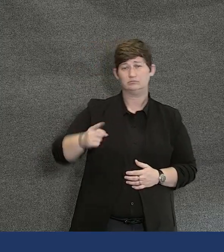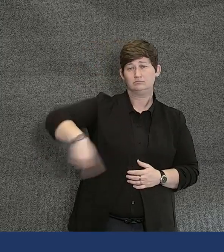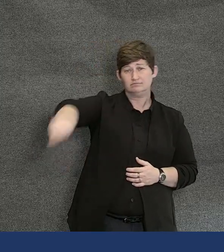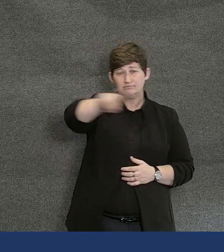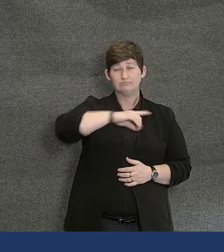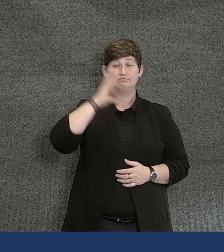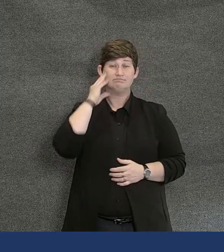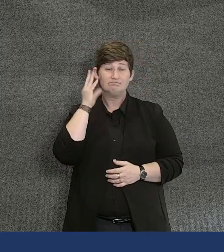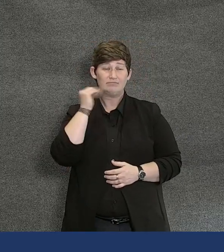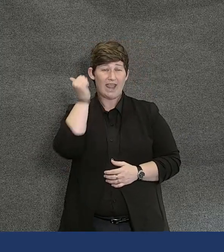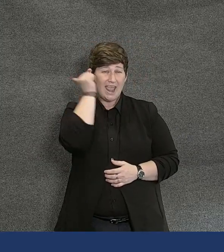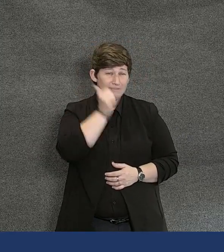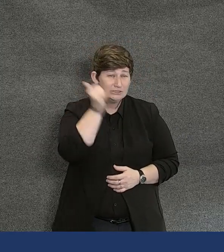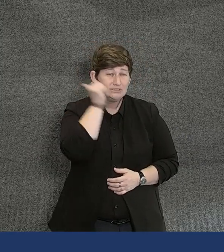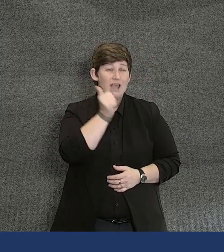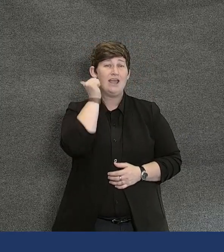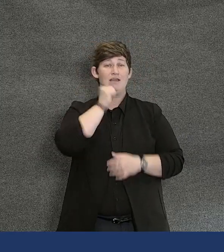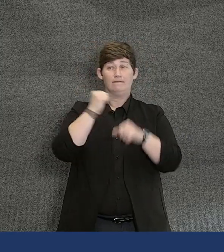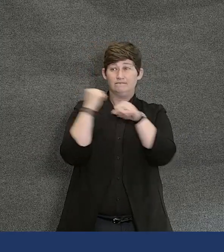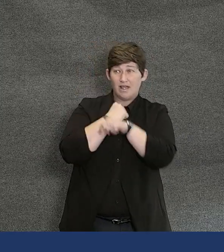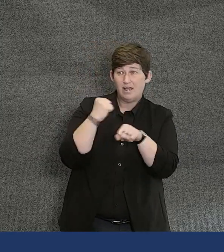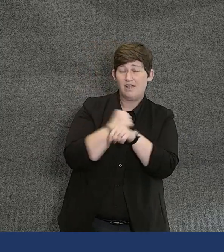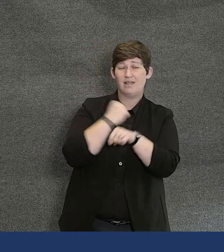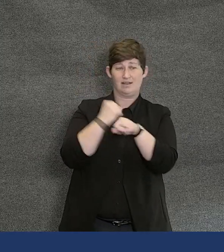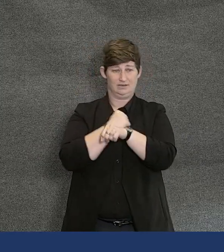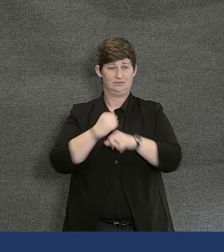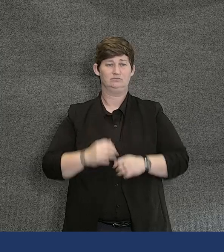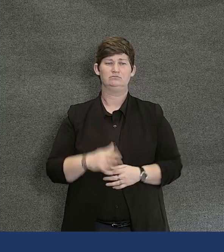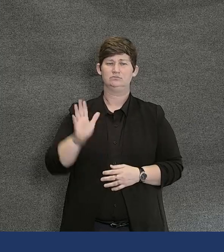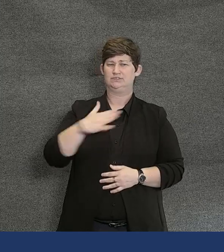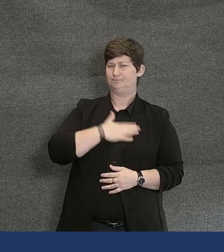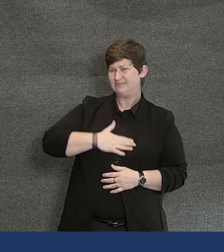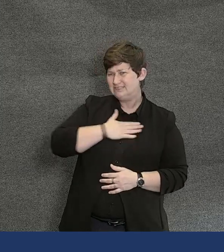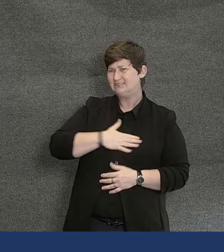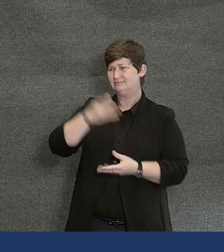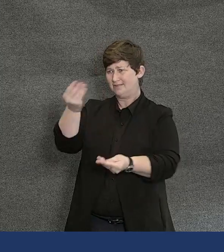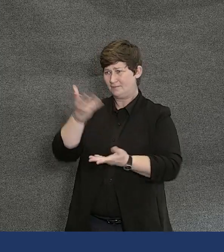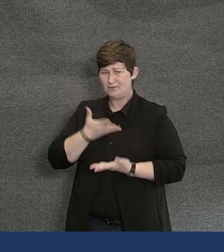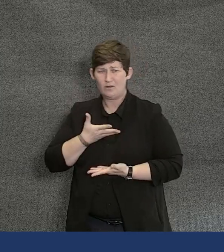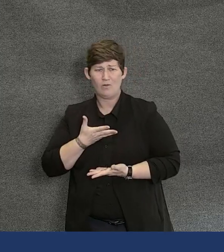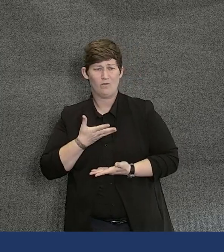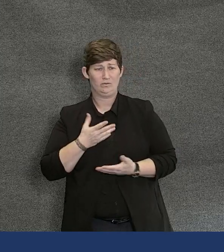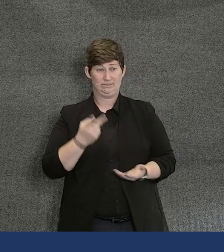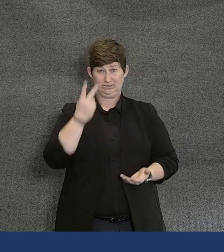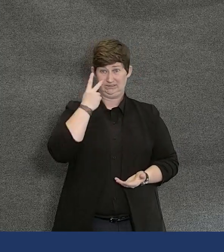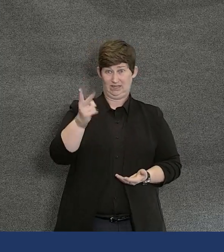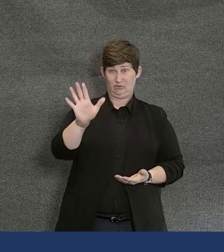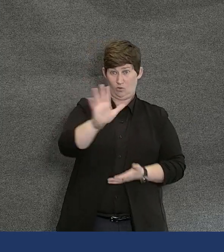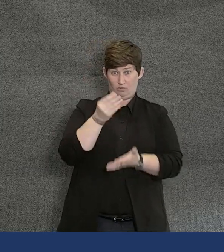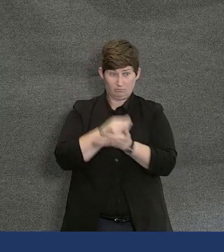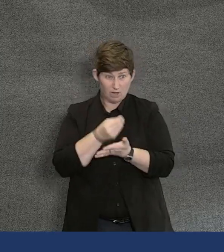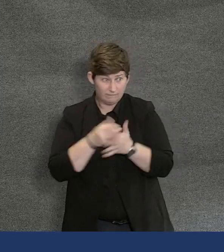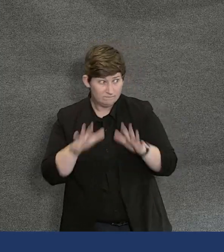So can I ask you all to let me know if you see money getting frozen that's supposed to be unfrozen?